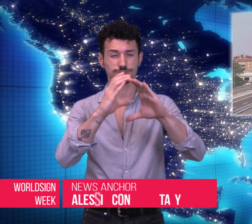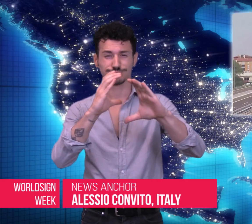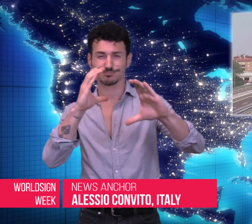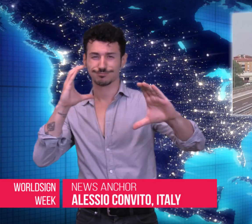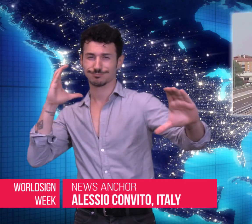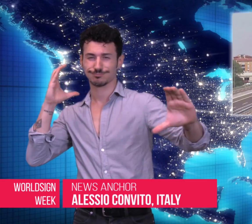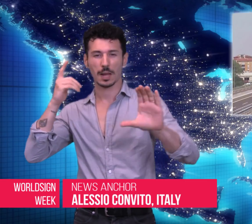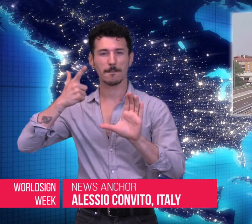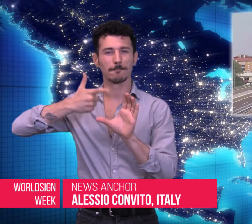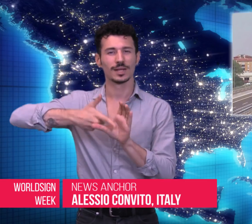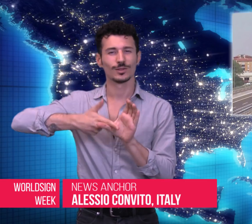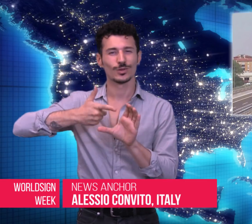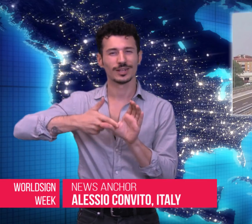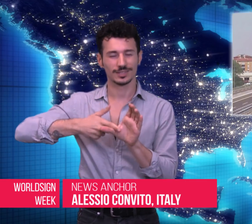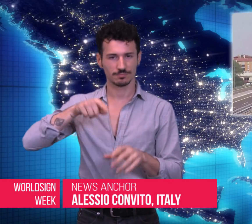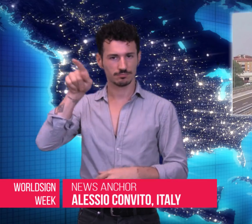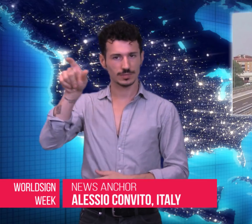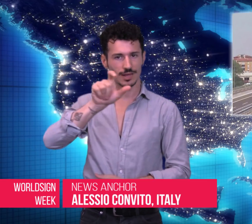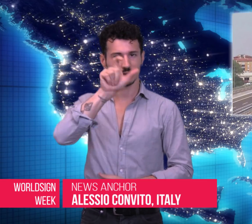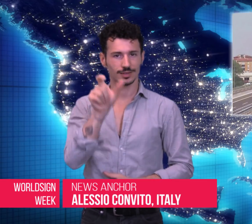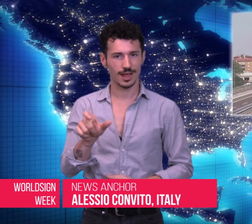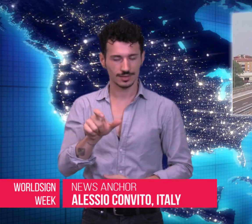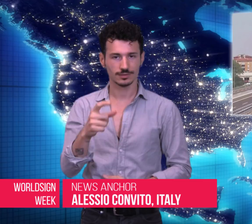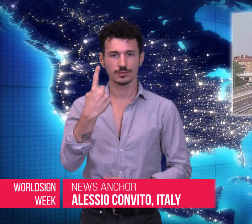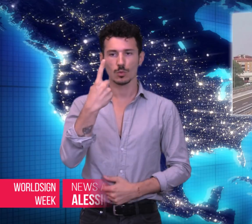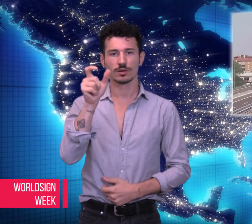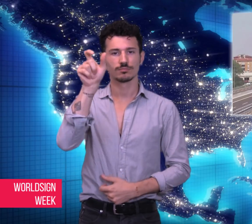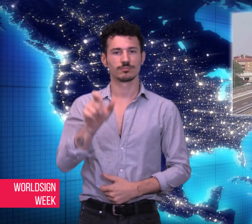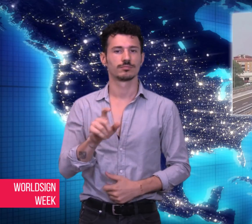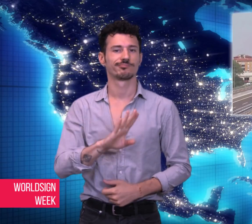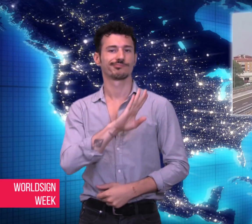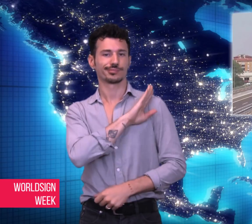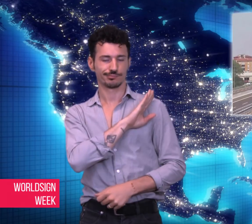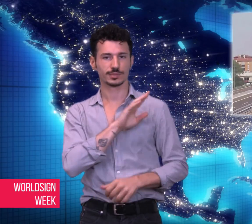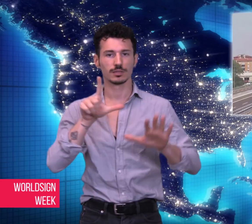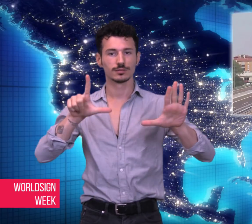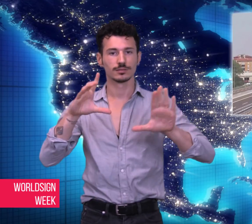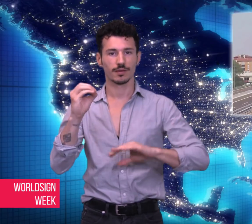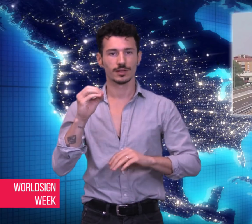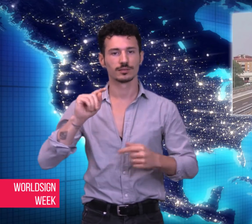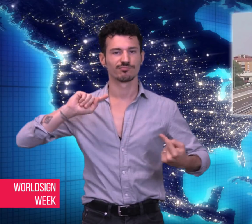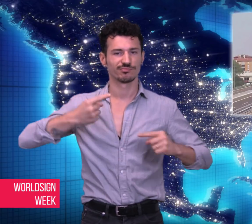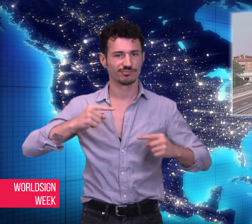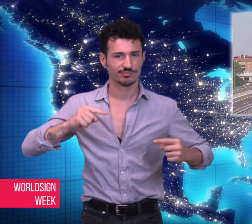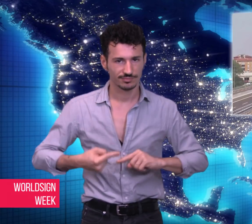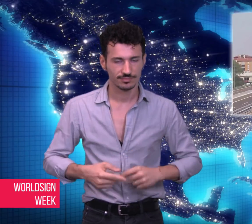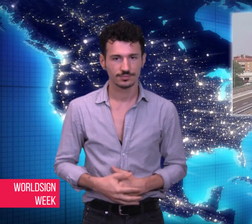Alessio: Petrol Tanker in Italy Kills 1, Injures 70